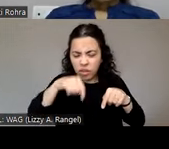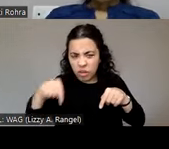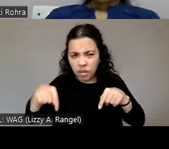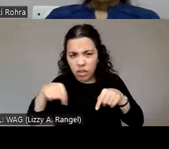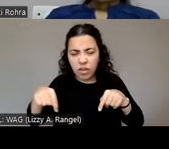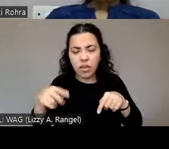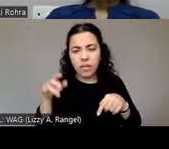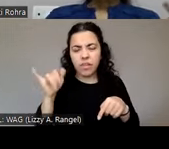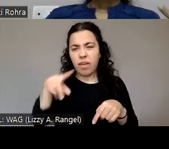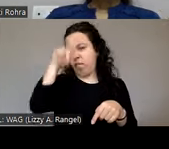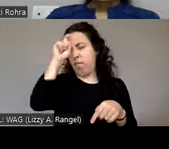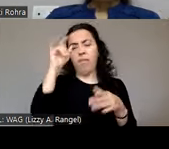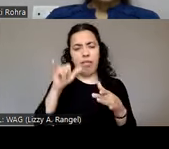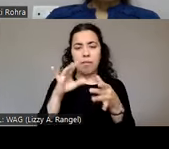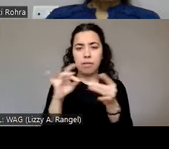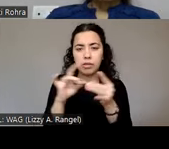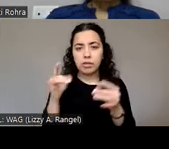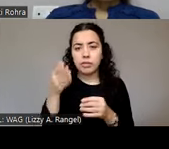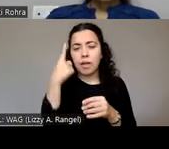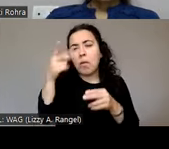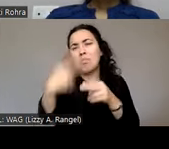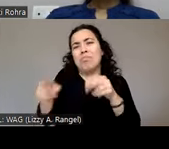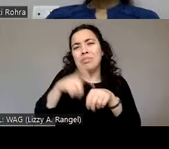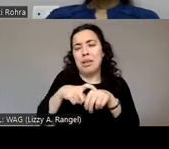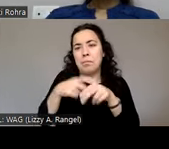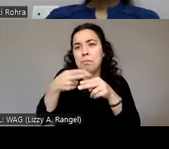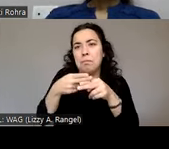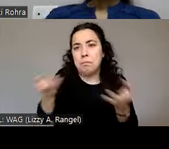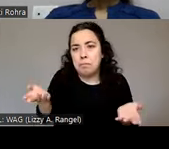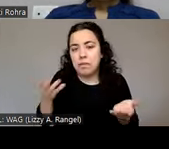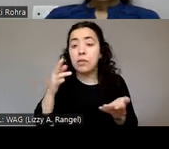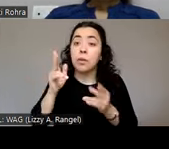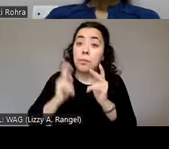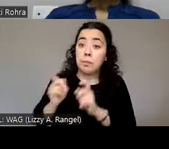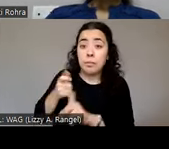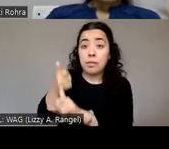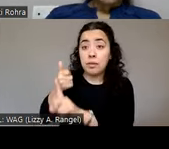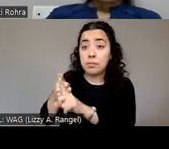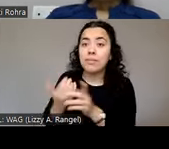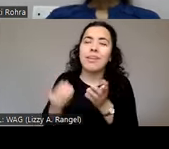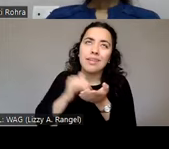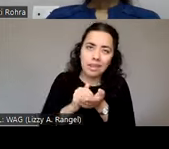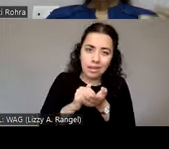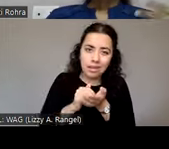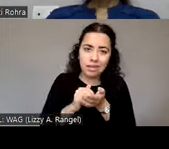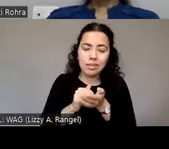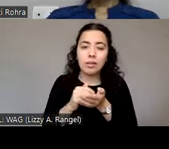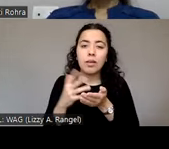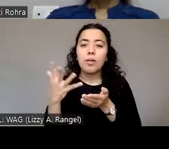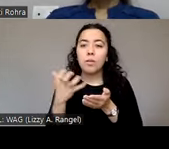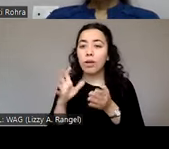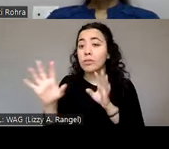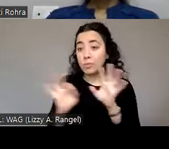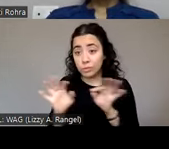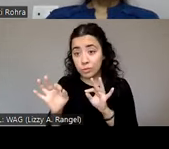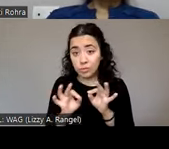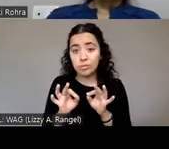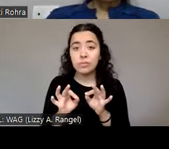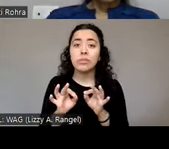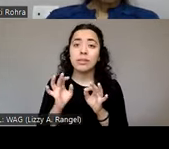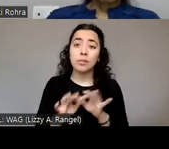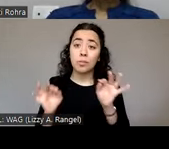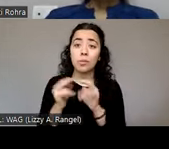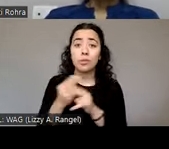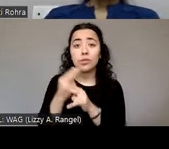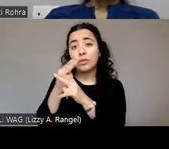again there for a short span of time. So mark as critical during the user testing sessions. They